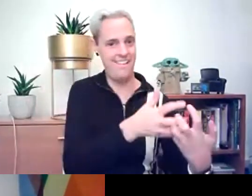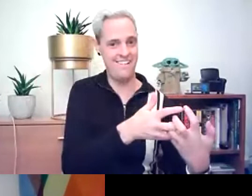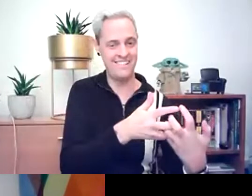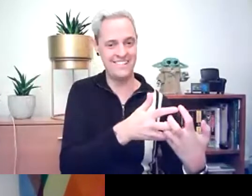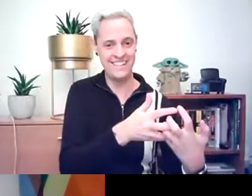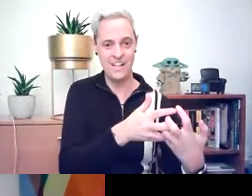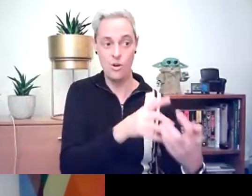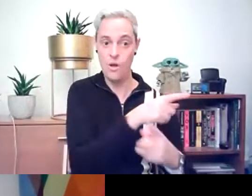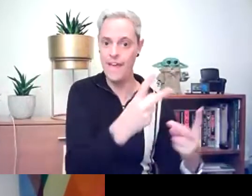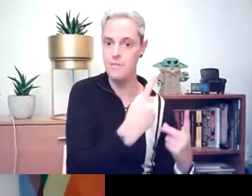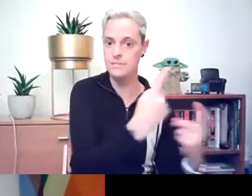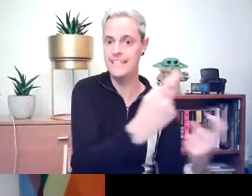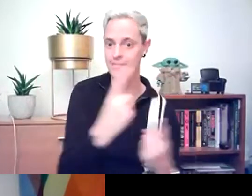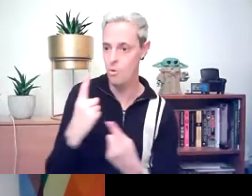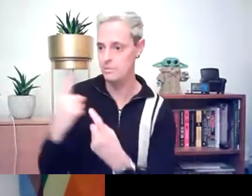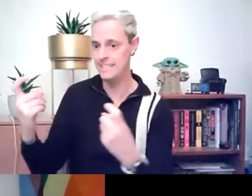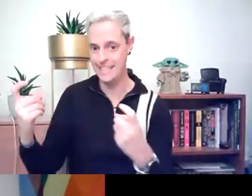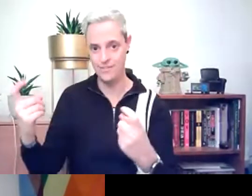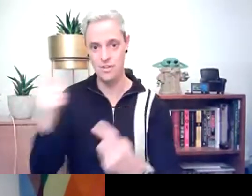and being interacted with, you know, that can really influence as well.